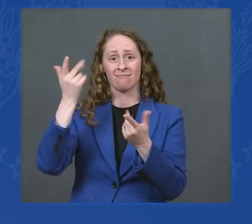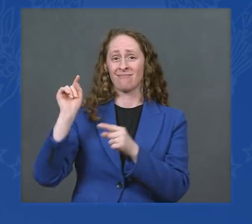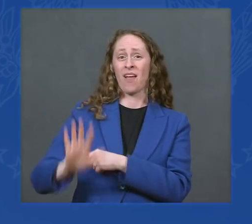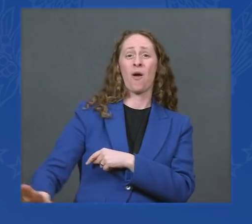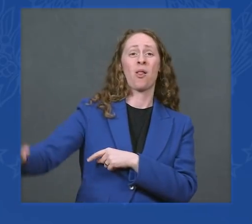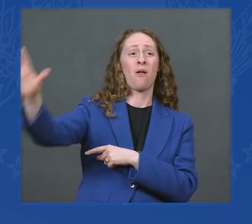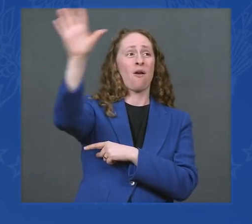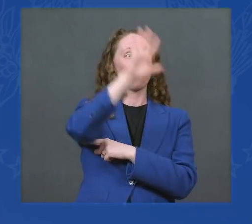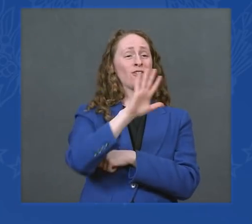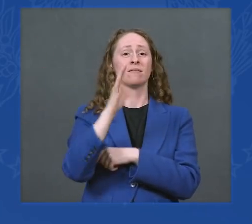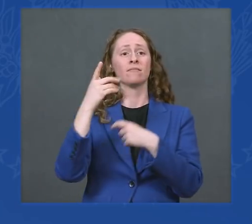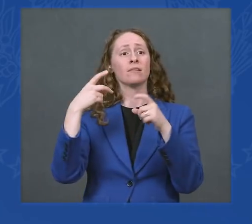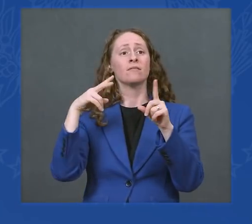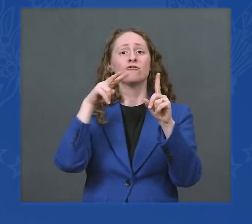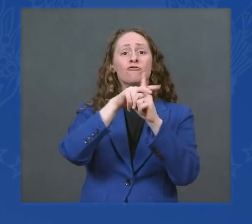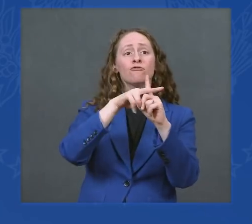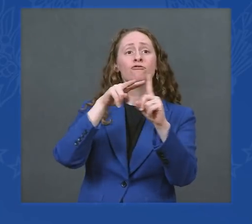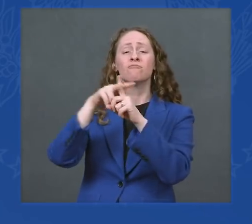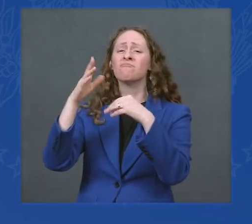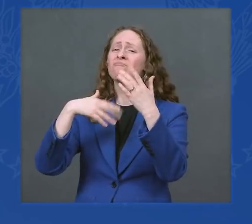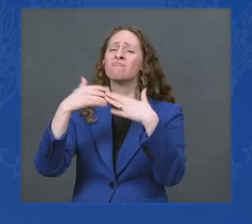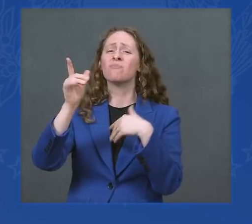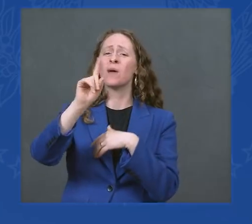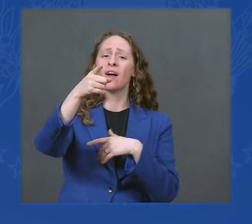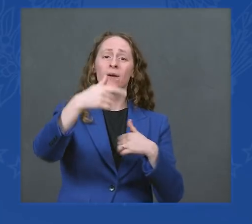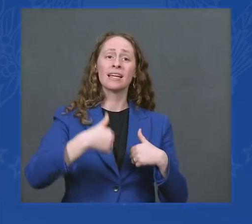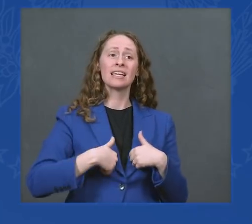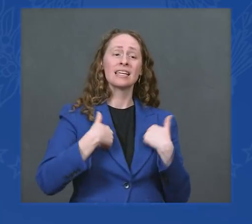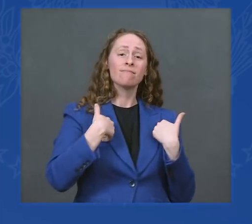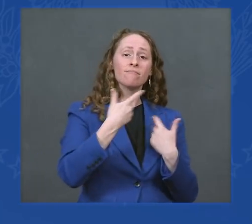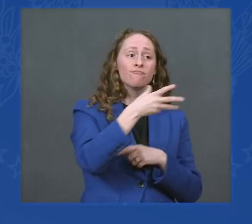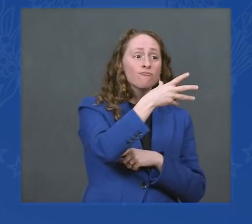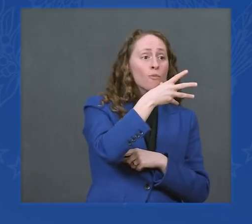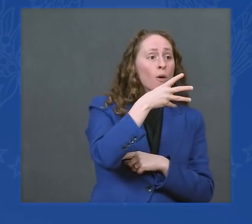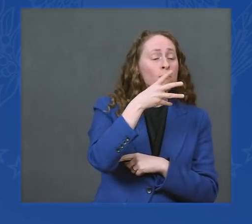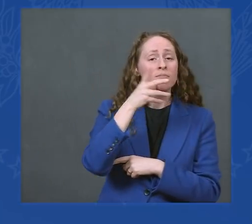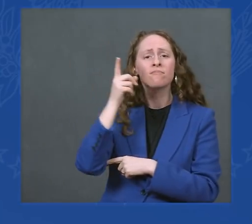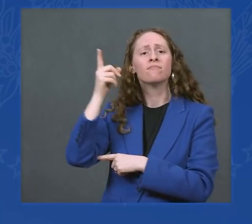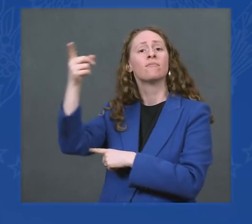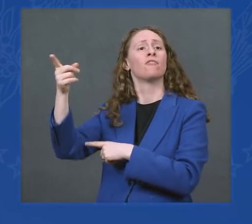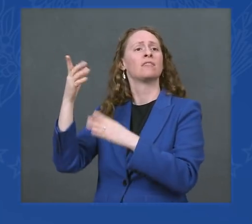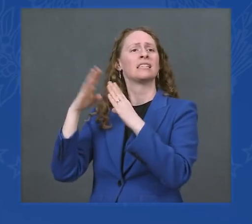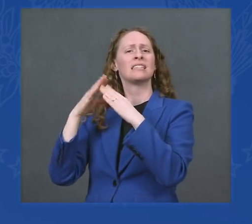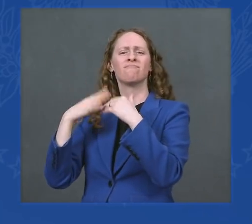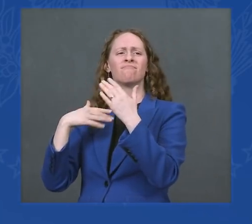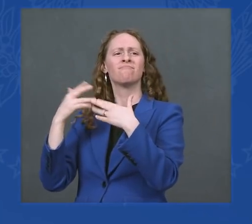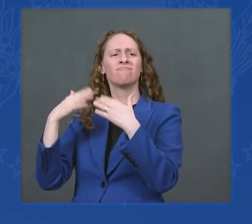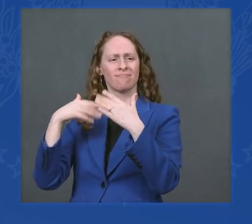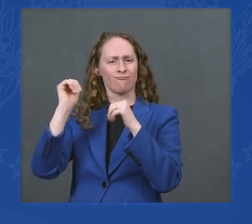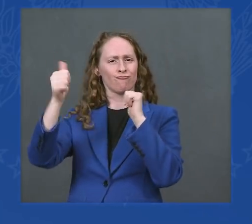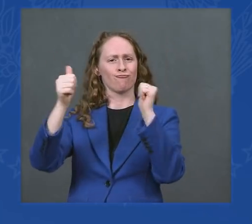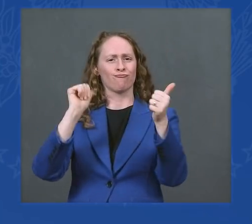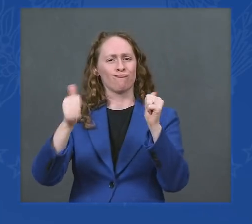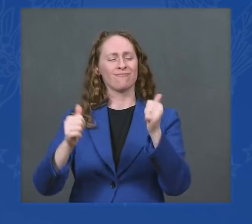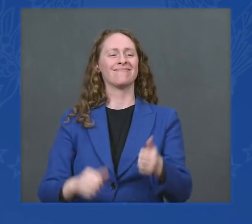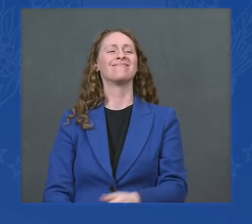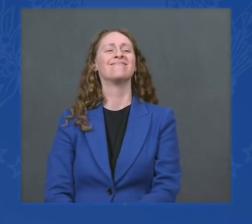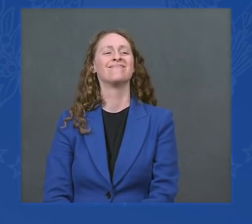the pleasure of introducing you to Jane Hunter, who is the CEO of Tritium as a key manufacturer